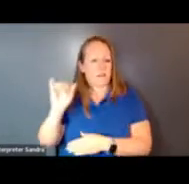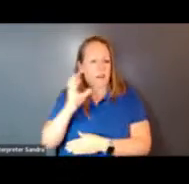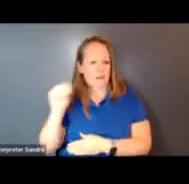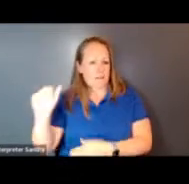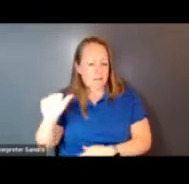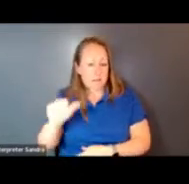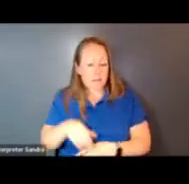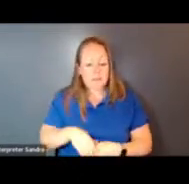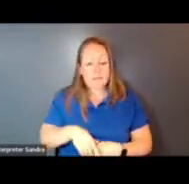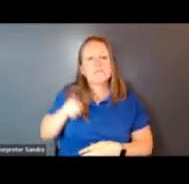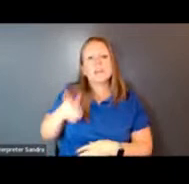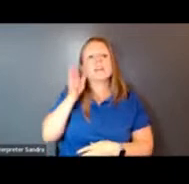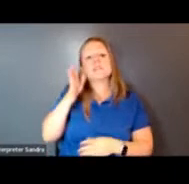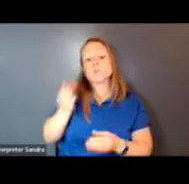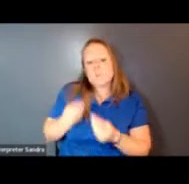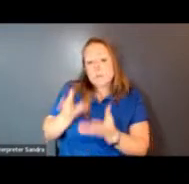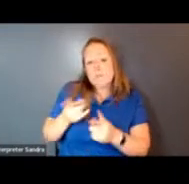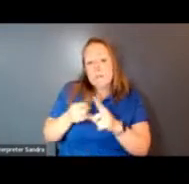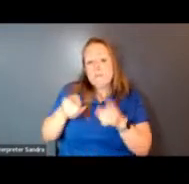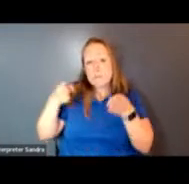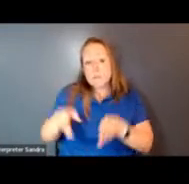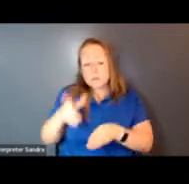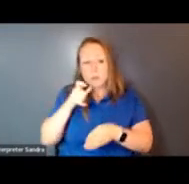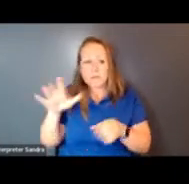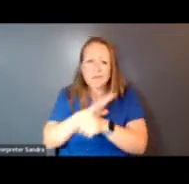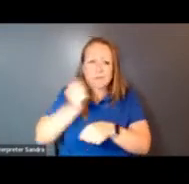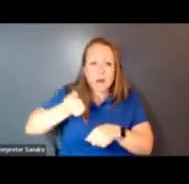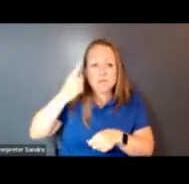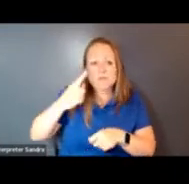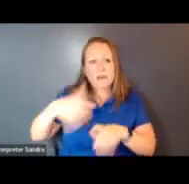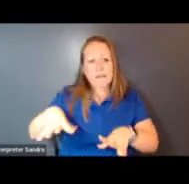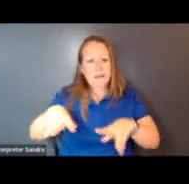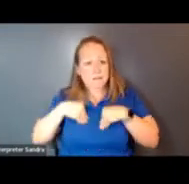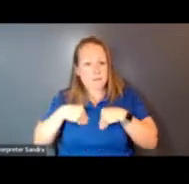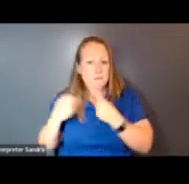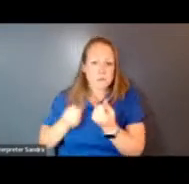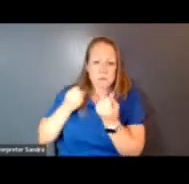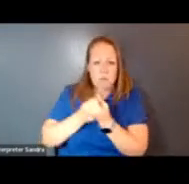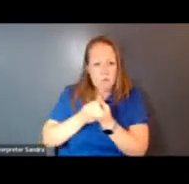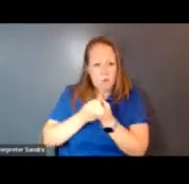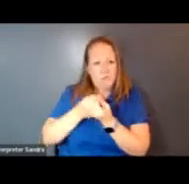who fully understands, embraces and supports what it means to be self directed, you know, this